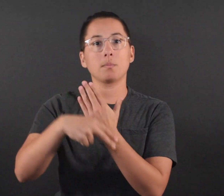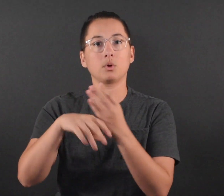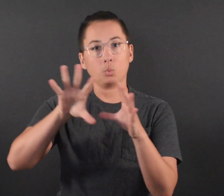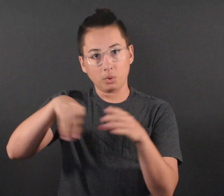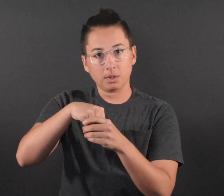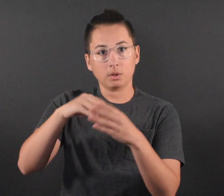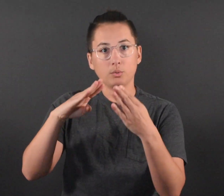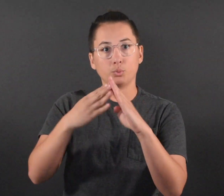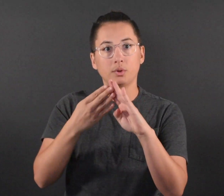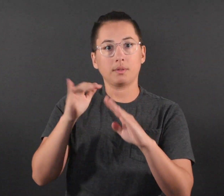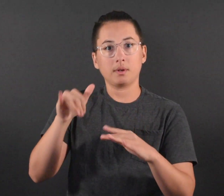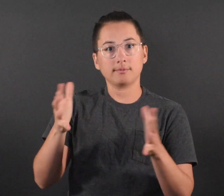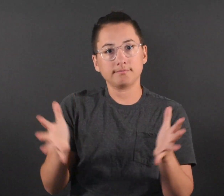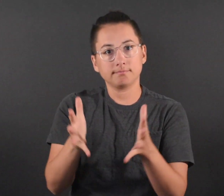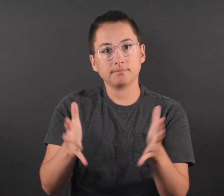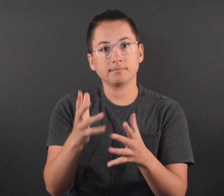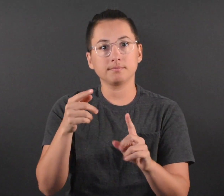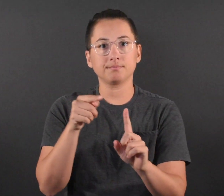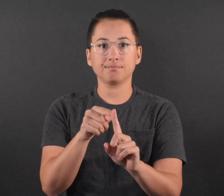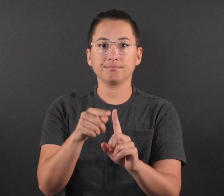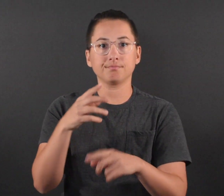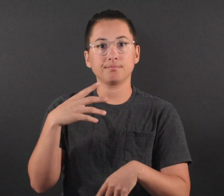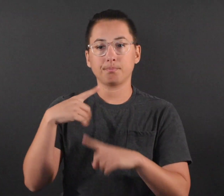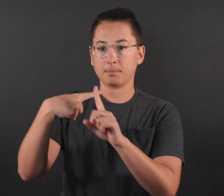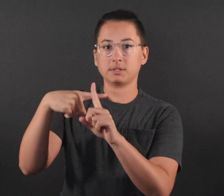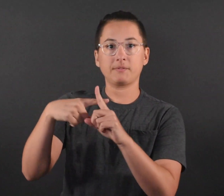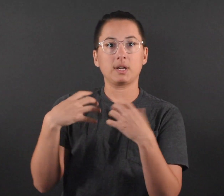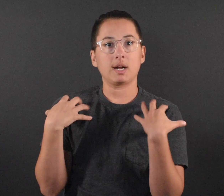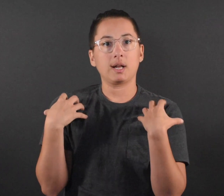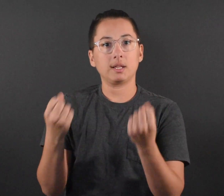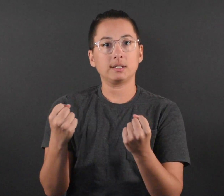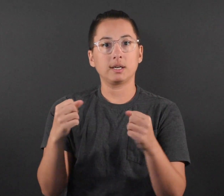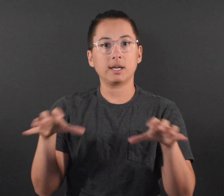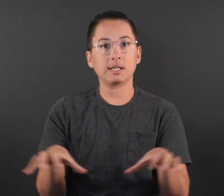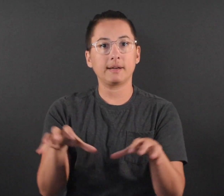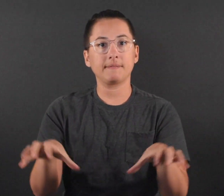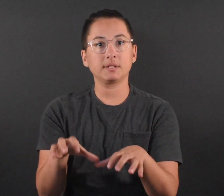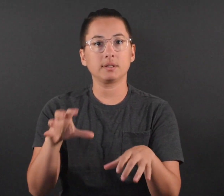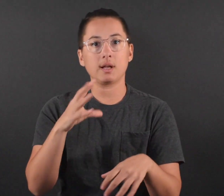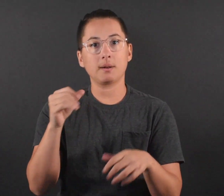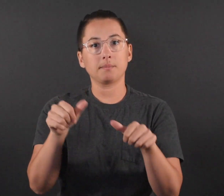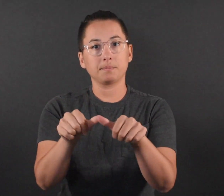Promote other programs within the community that encourage positive healthy activities and places for connection.